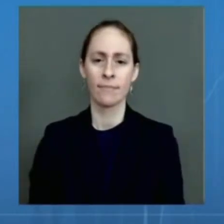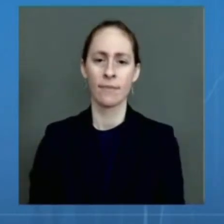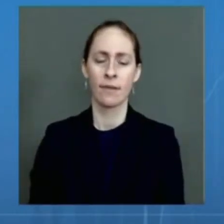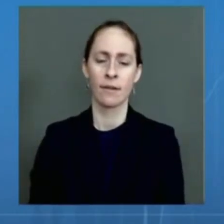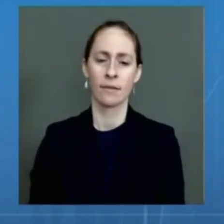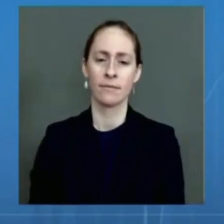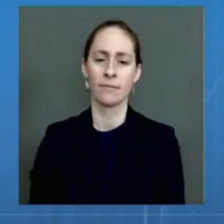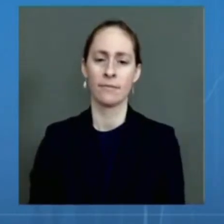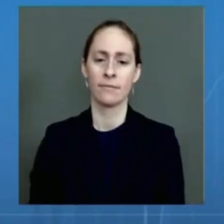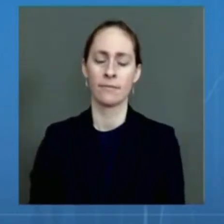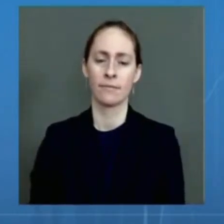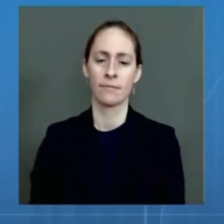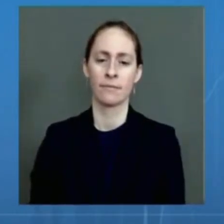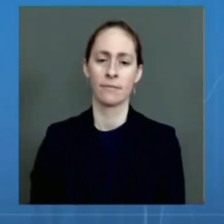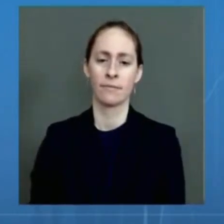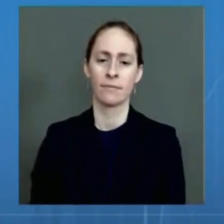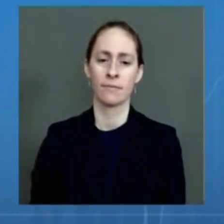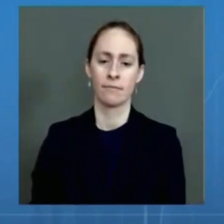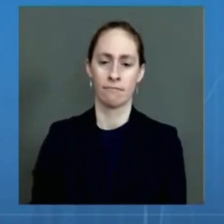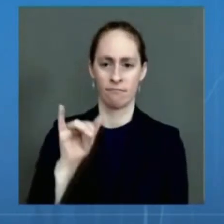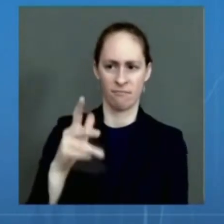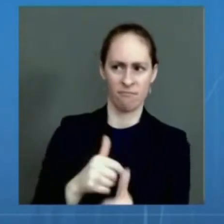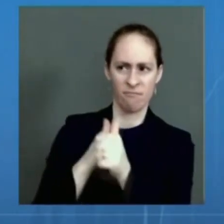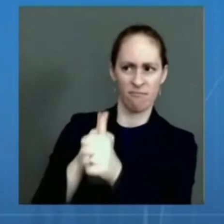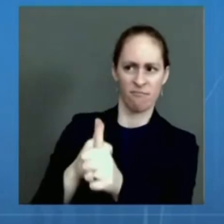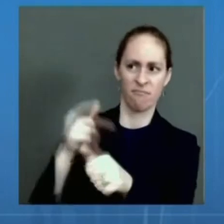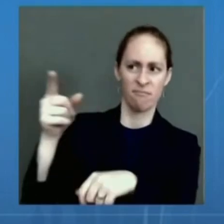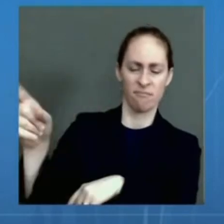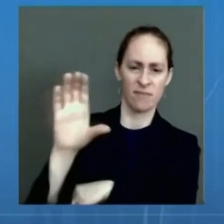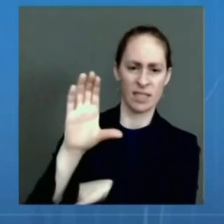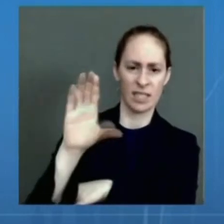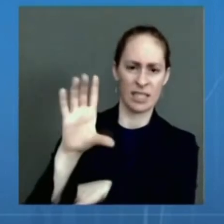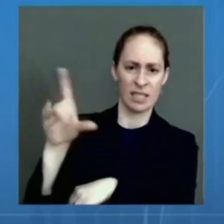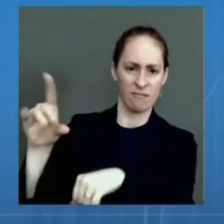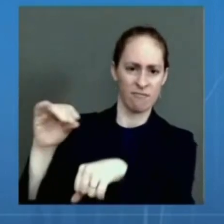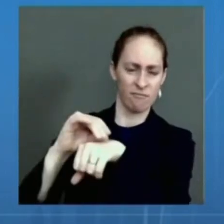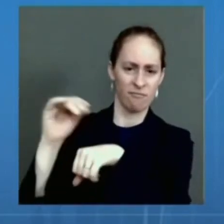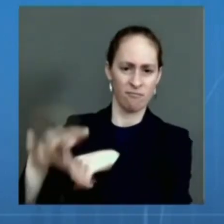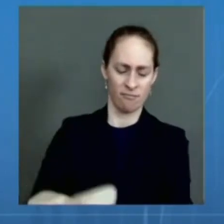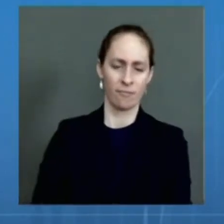WITHIN ONE DAY OF A FLIGHT. THE CDC STRONGLY RECOMMENDS